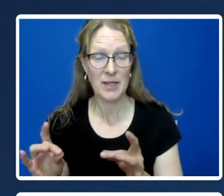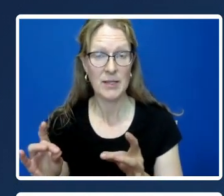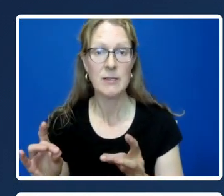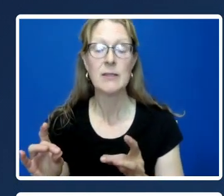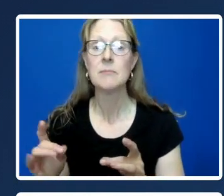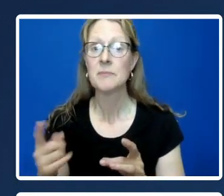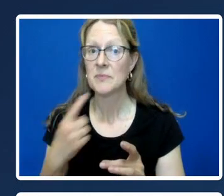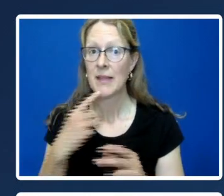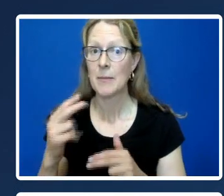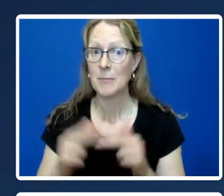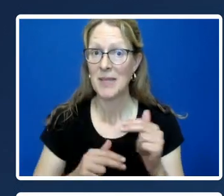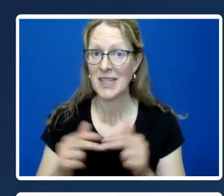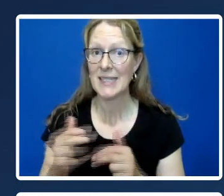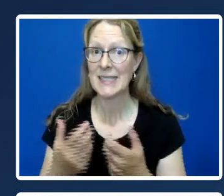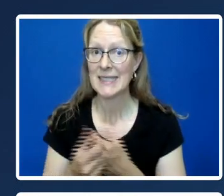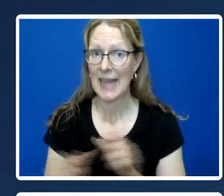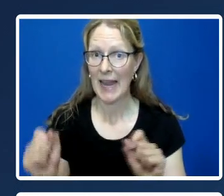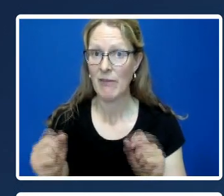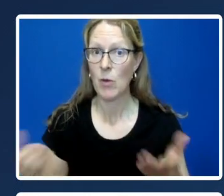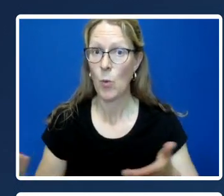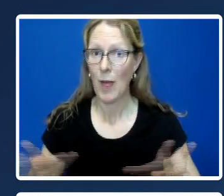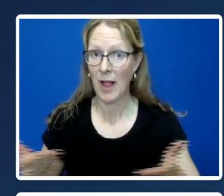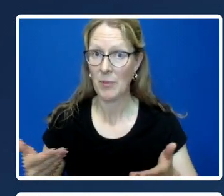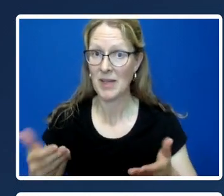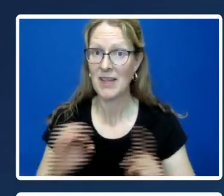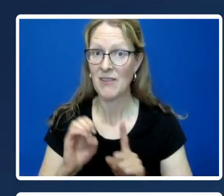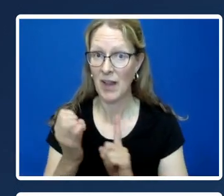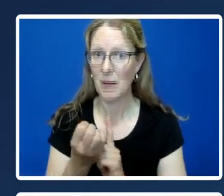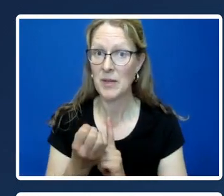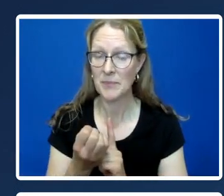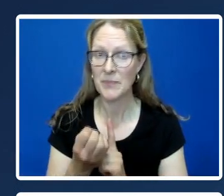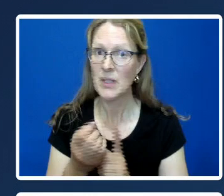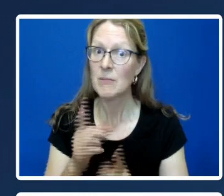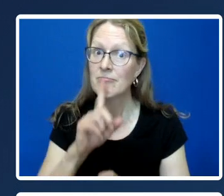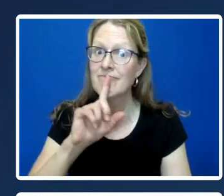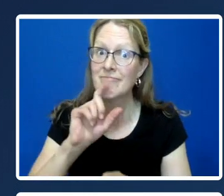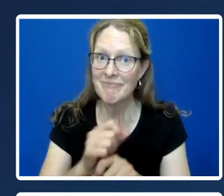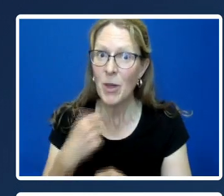you know, we really did want to co-create , if you will, a safe and welcoming